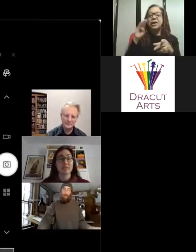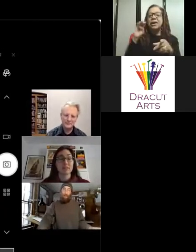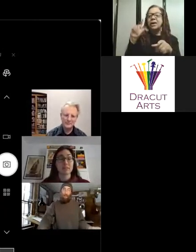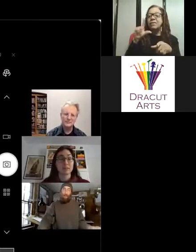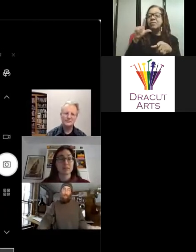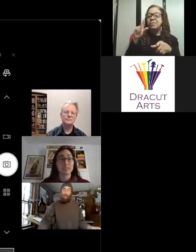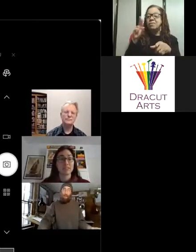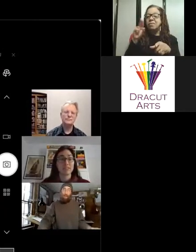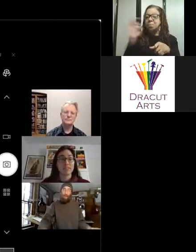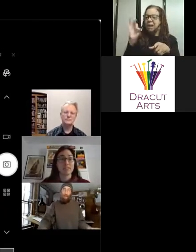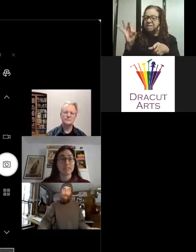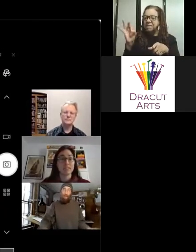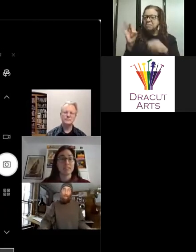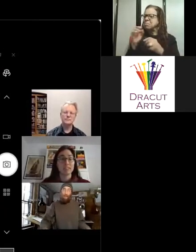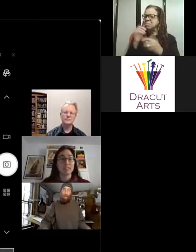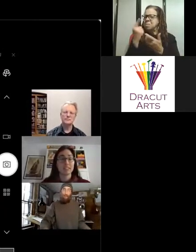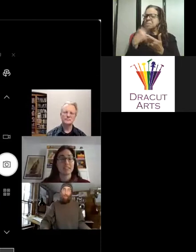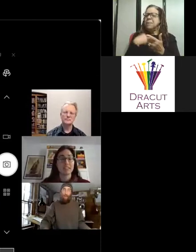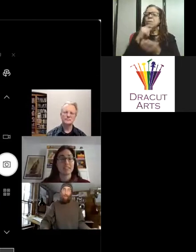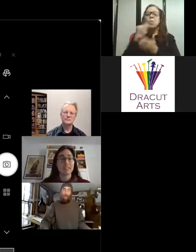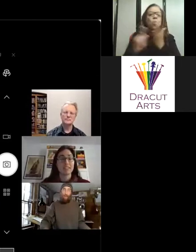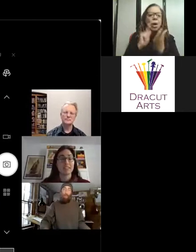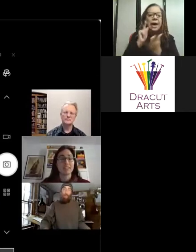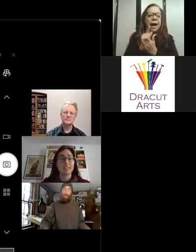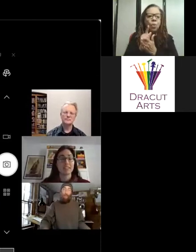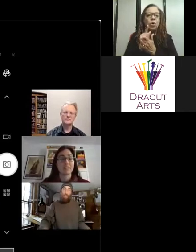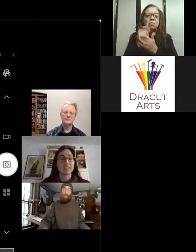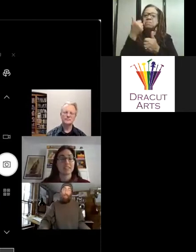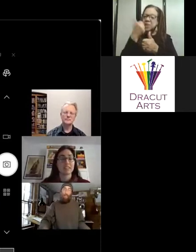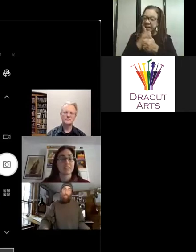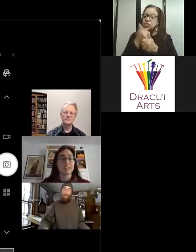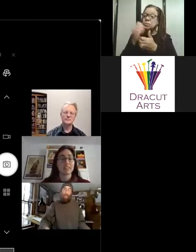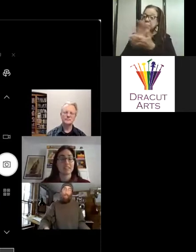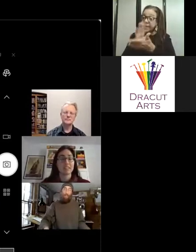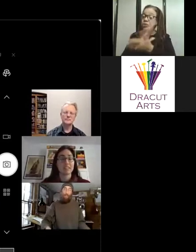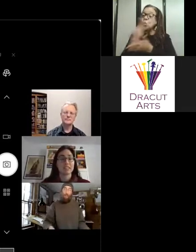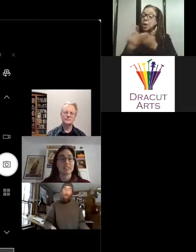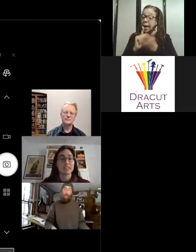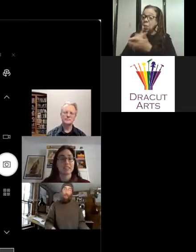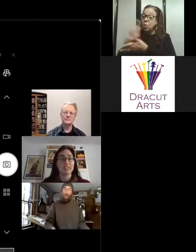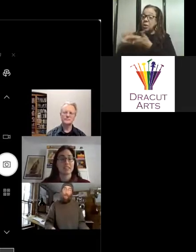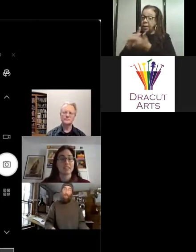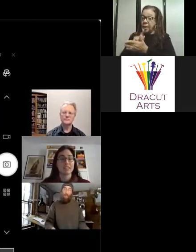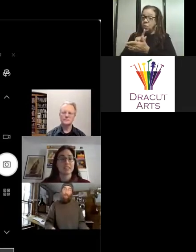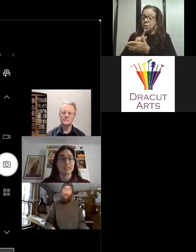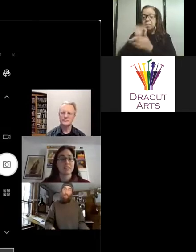And it probably took me an hour, I think. I have about an hour for each page, an average of an hour for each page. And I remember drawing that page, and thinking: